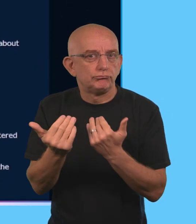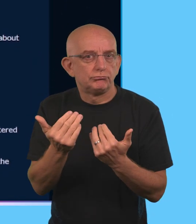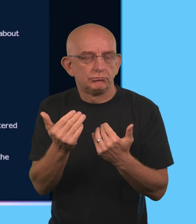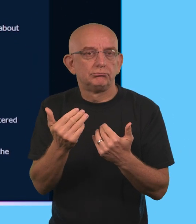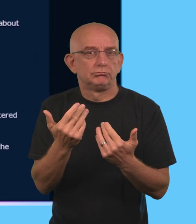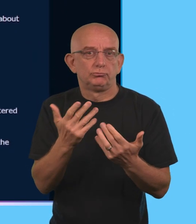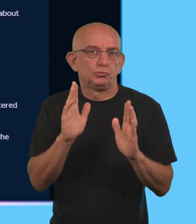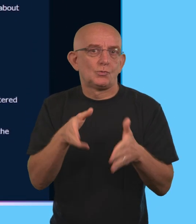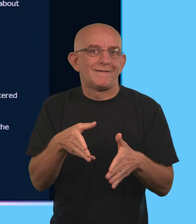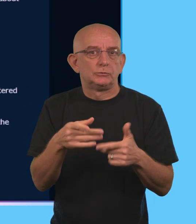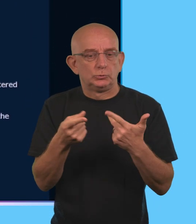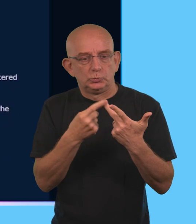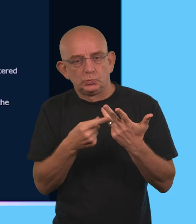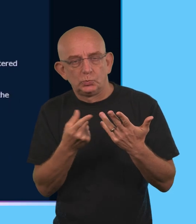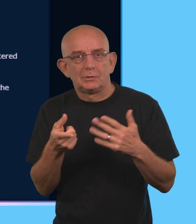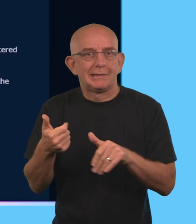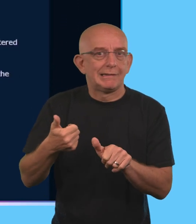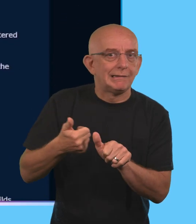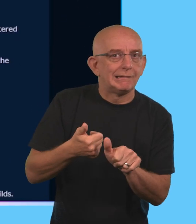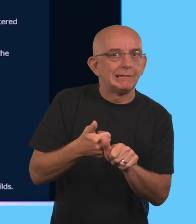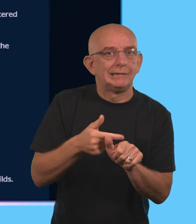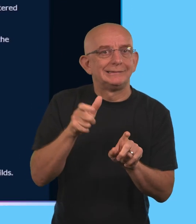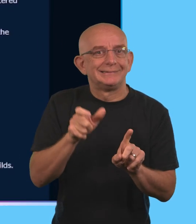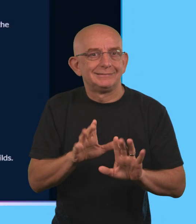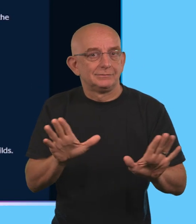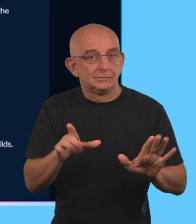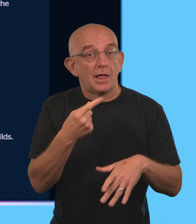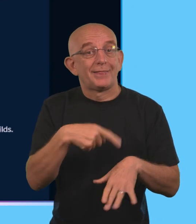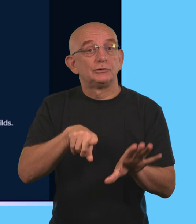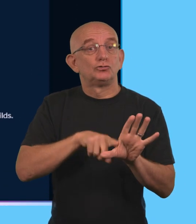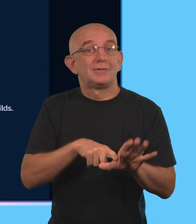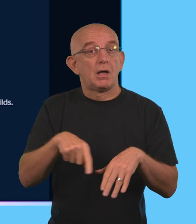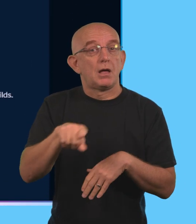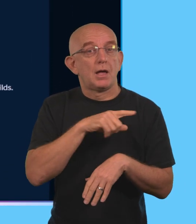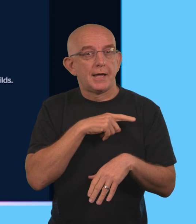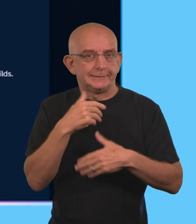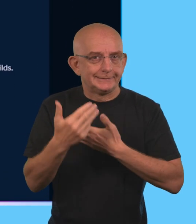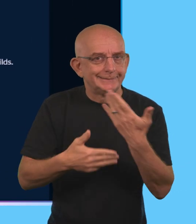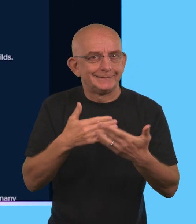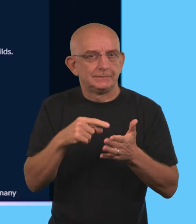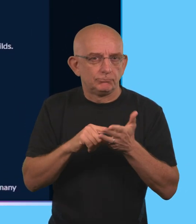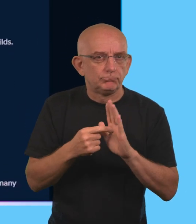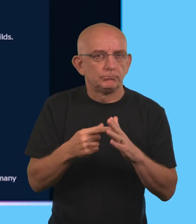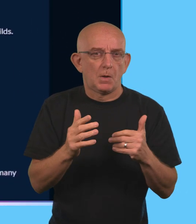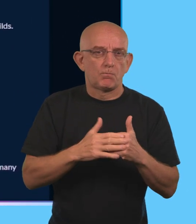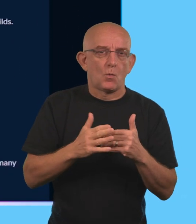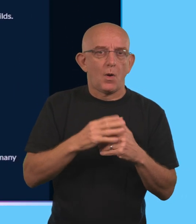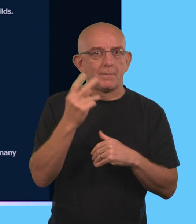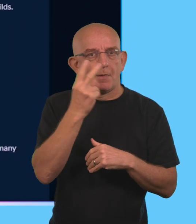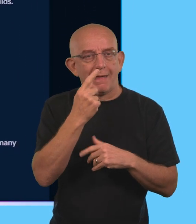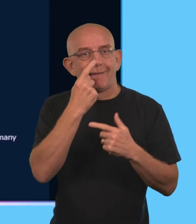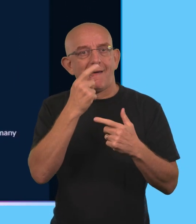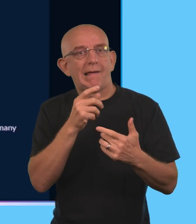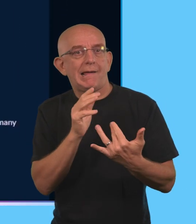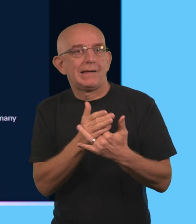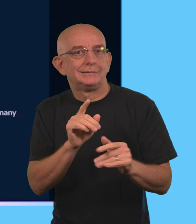ideally without requiring sighted assistance. This year, as part of our push to showcase more blind accessible games,